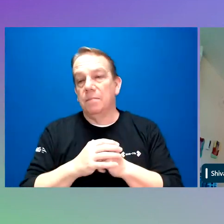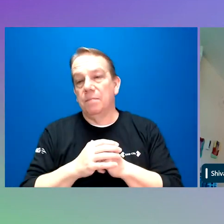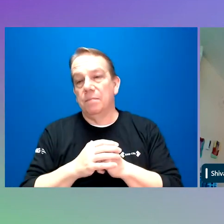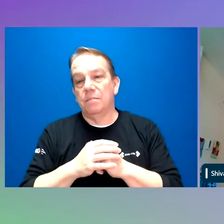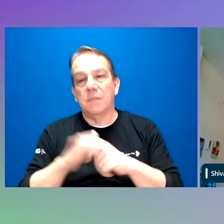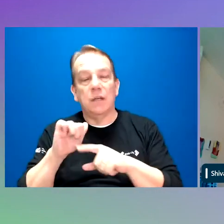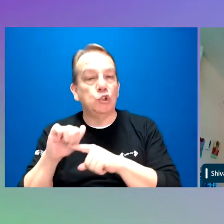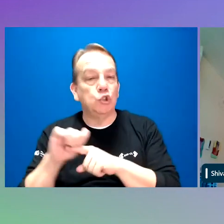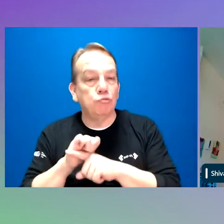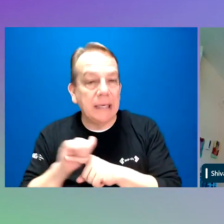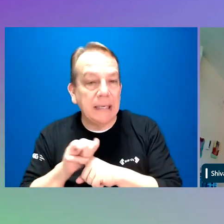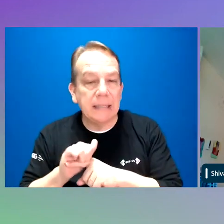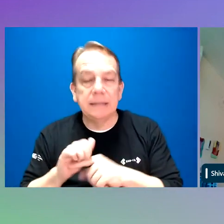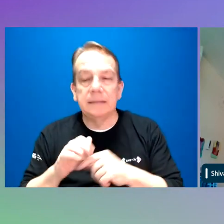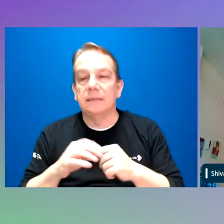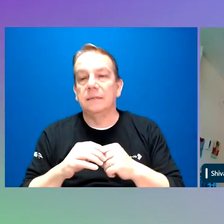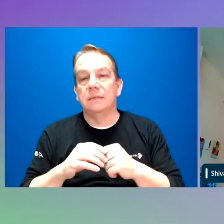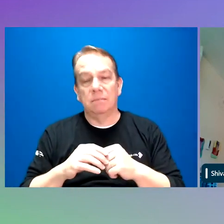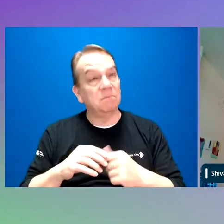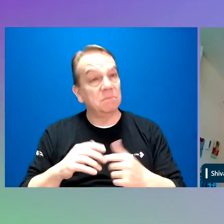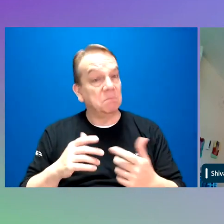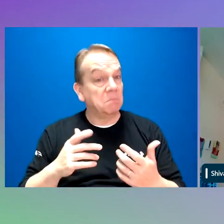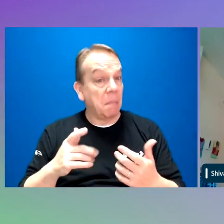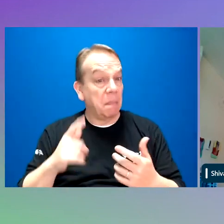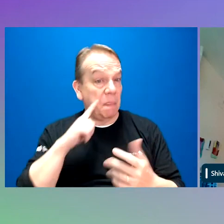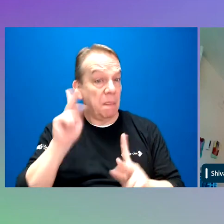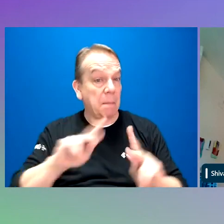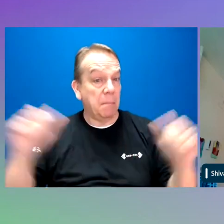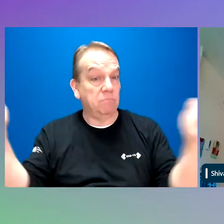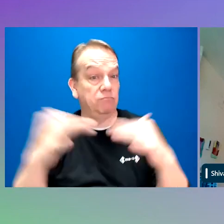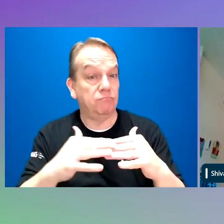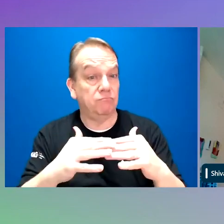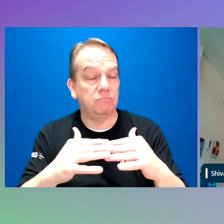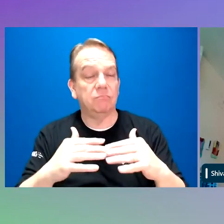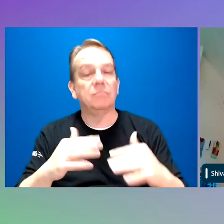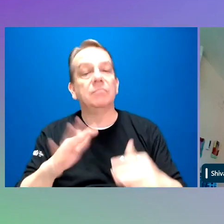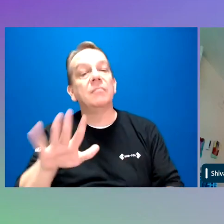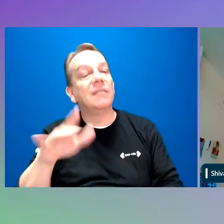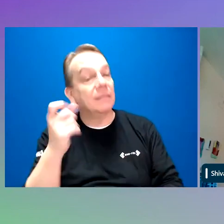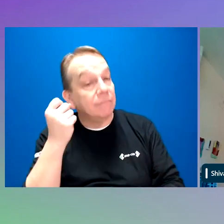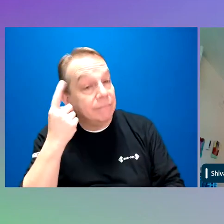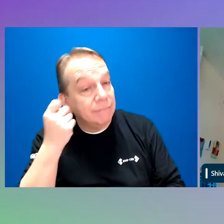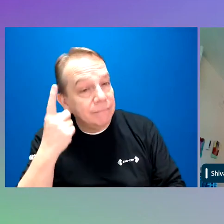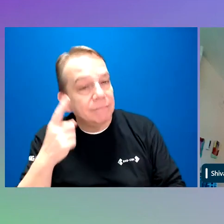they do show up. Uh, but then at